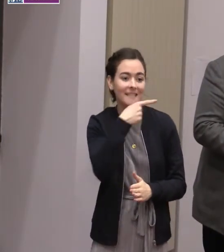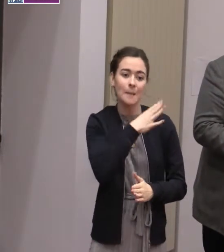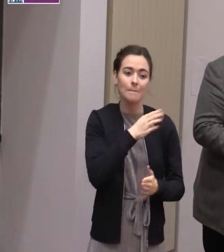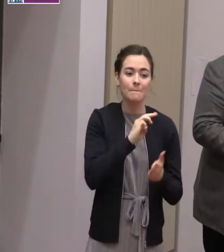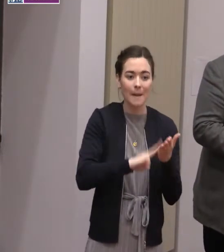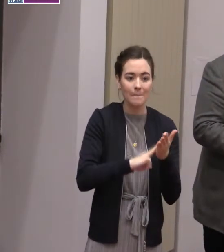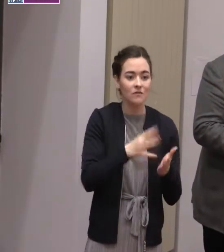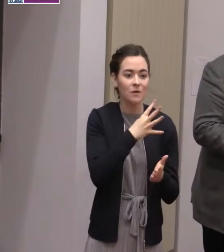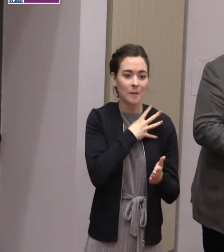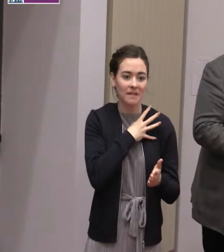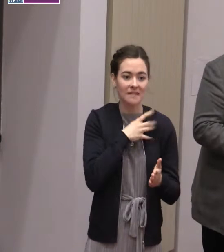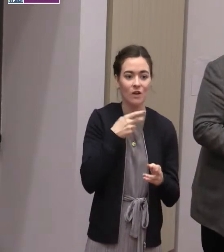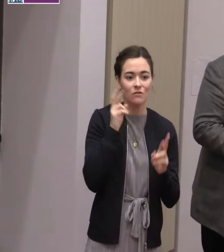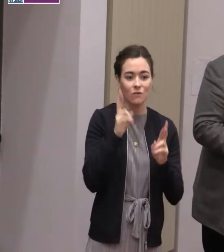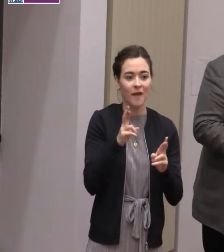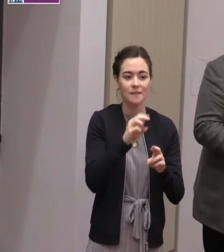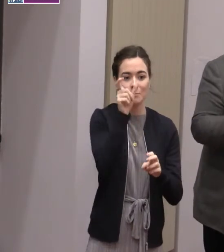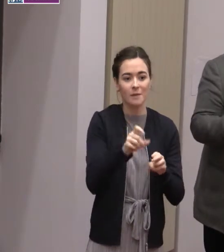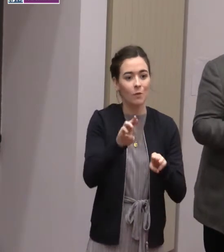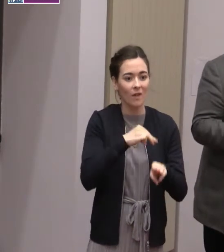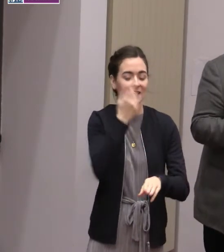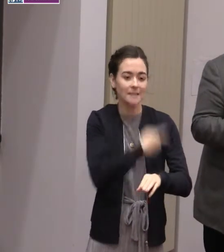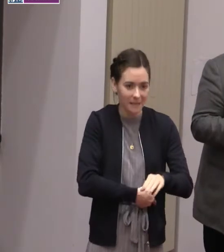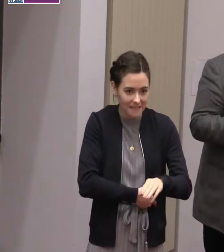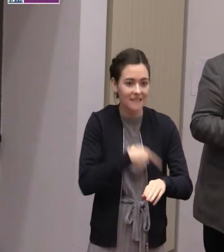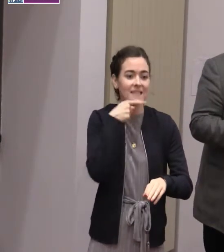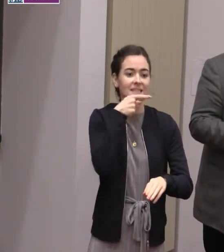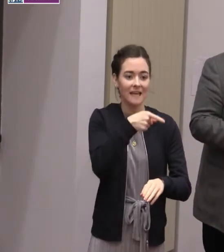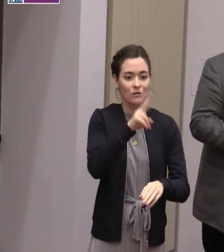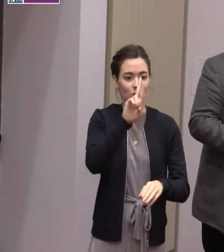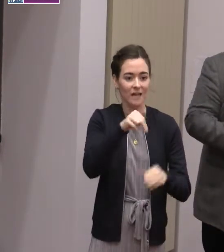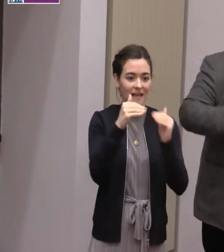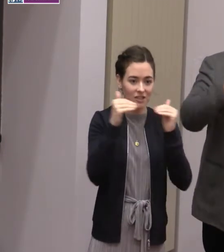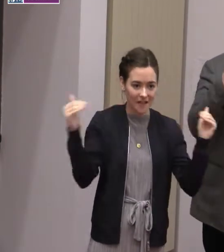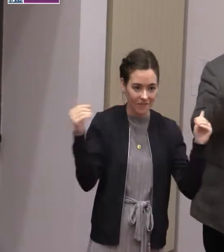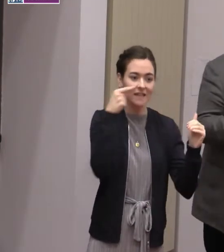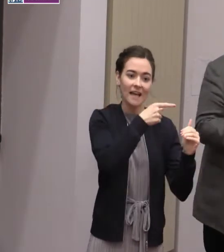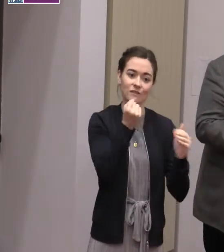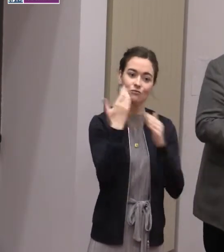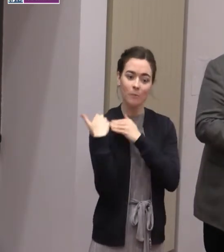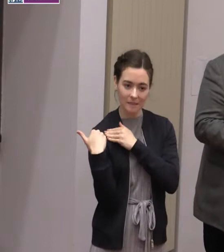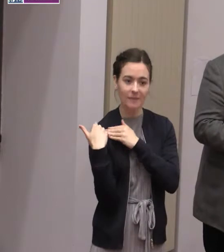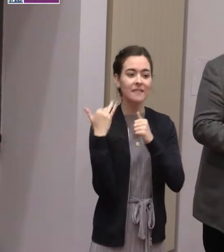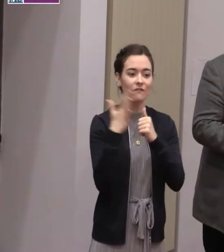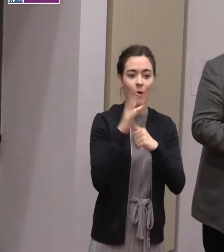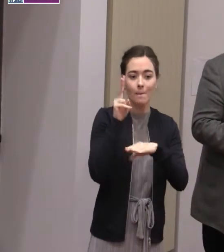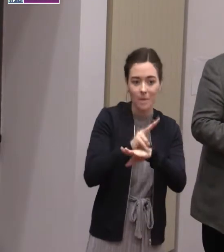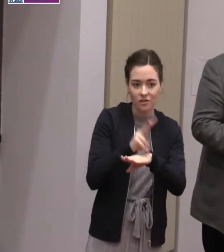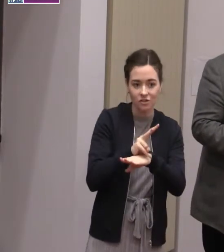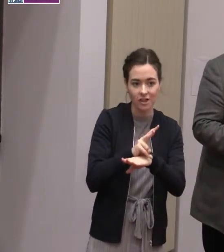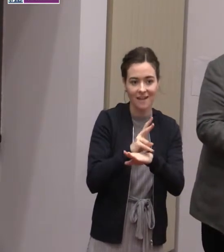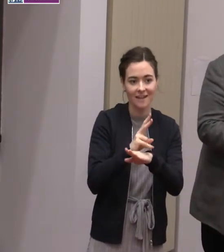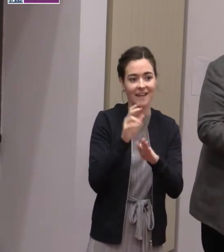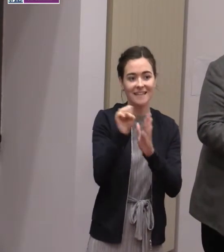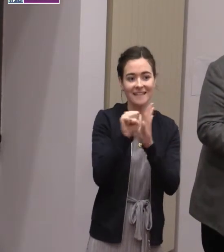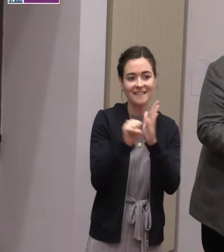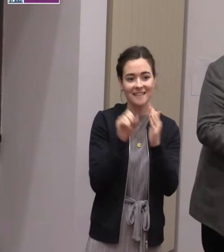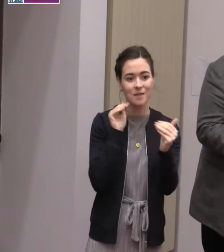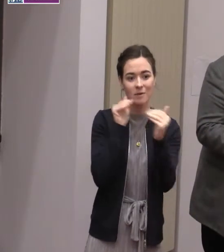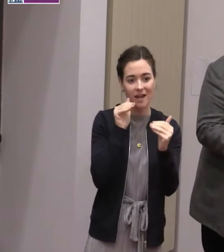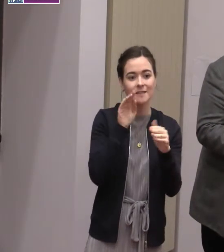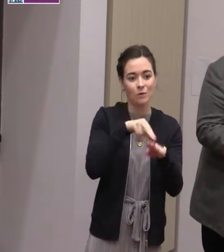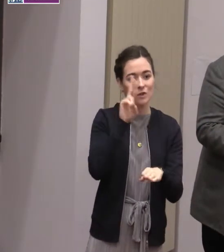member, the body responsible for monitoring state compliance.